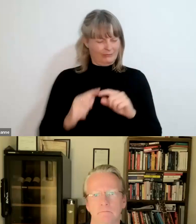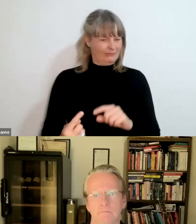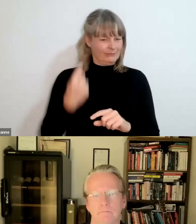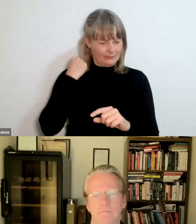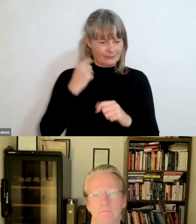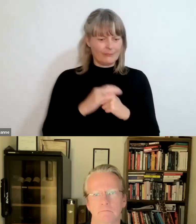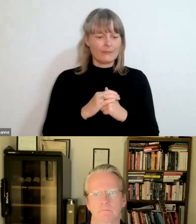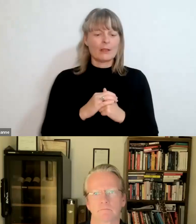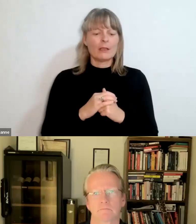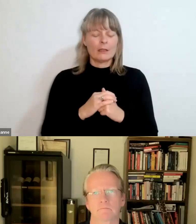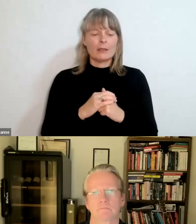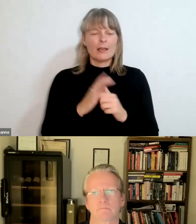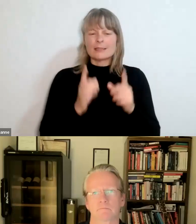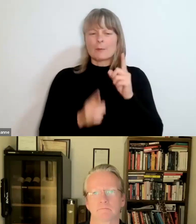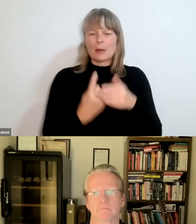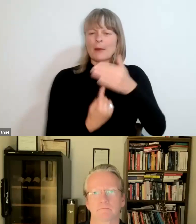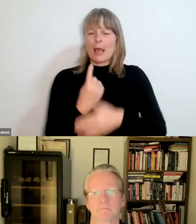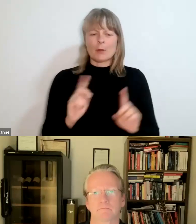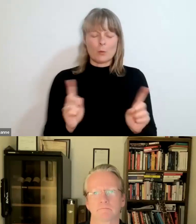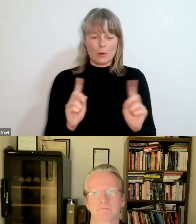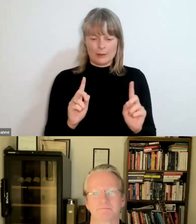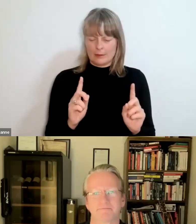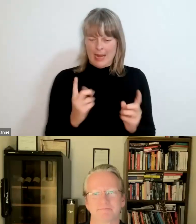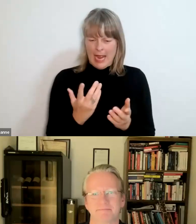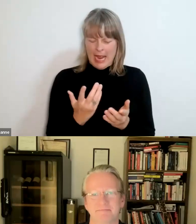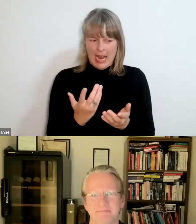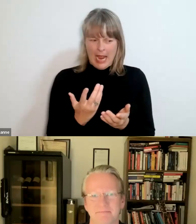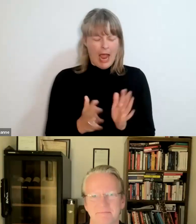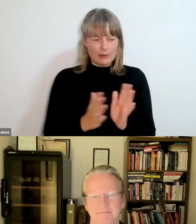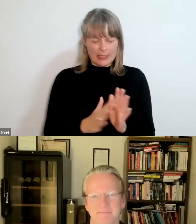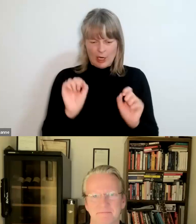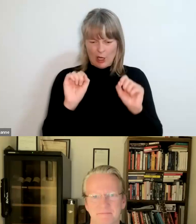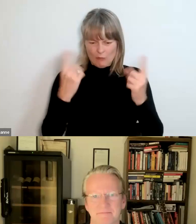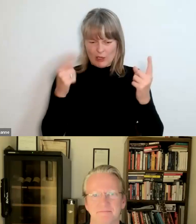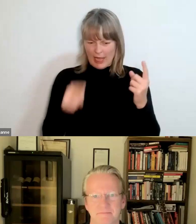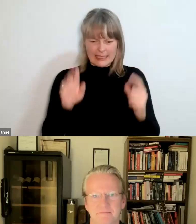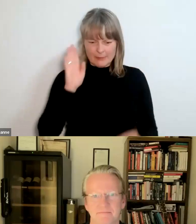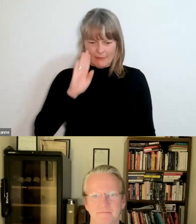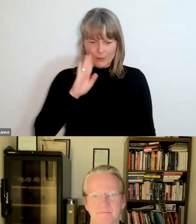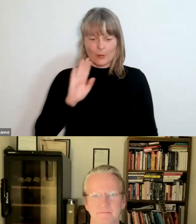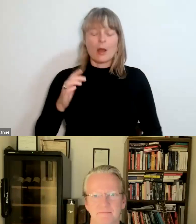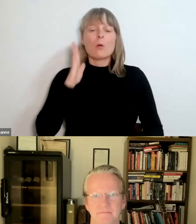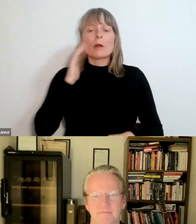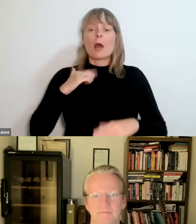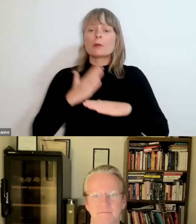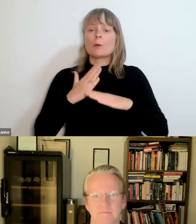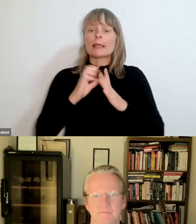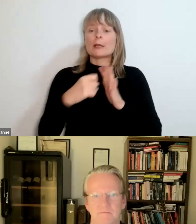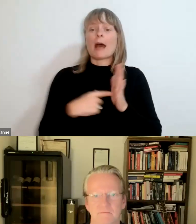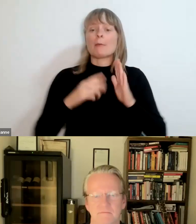And it is harking back to why Pasi and I started talking about this in the first instance. We had these moments in